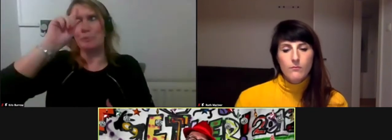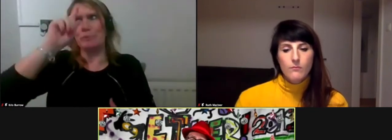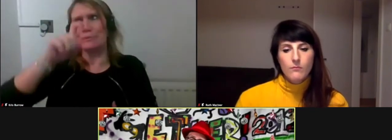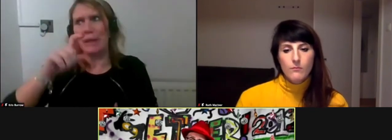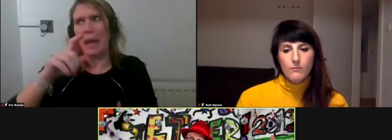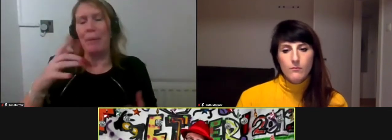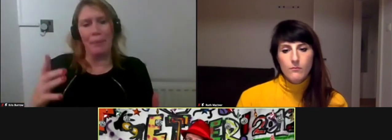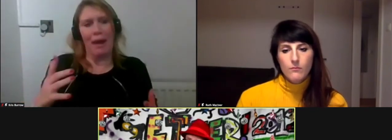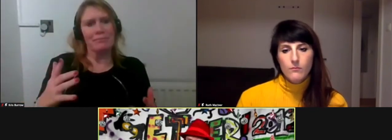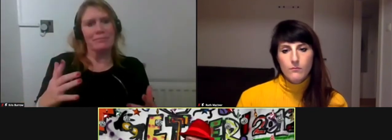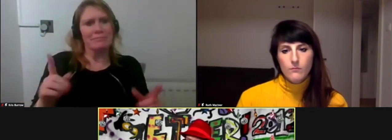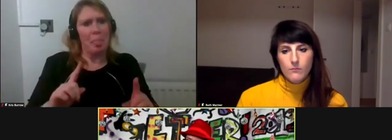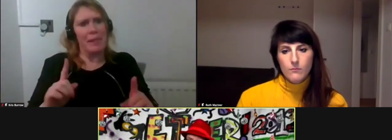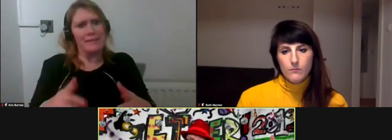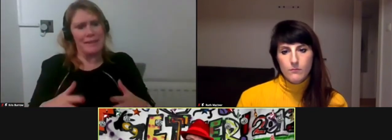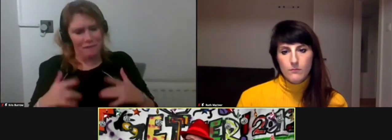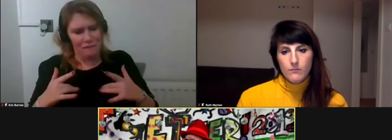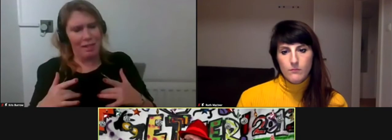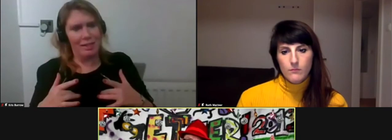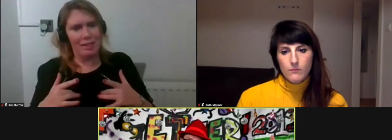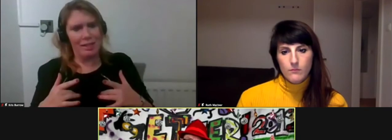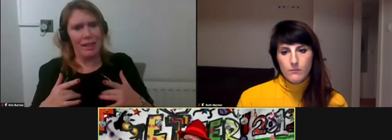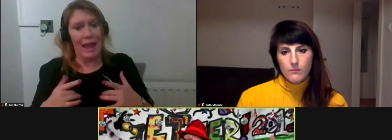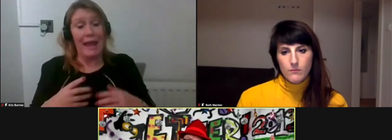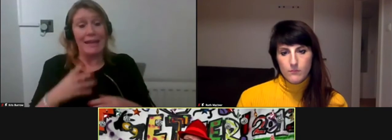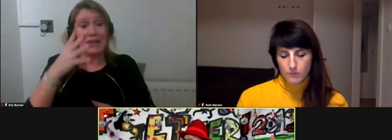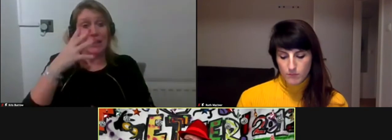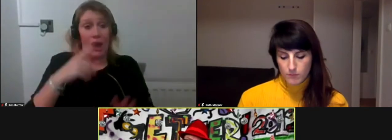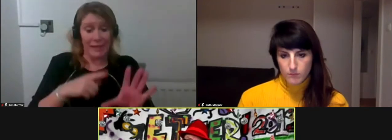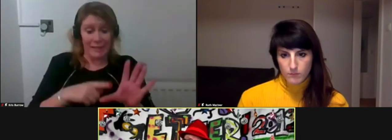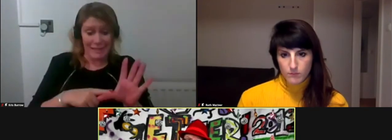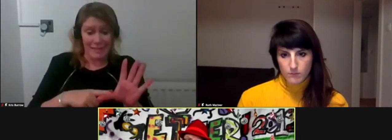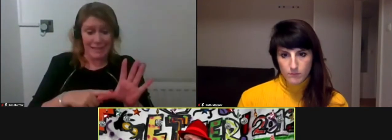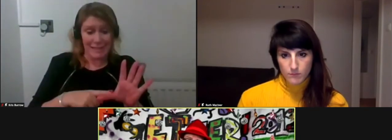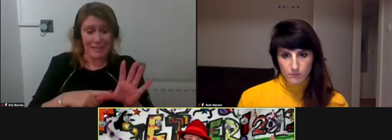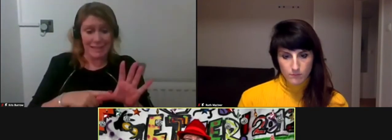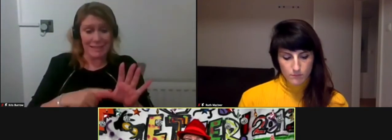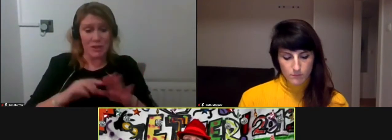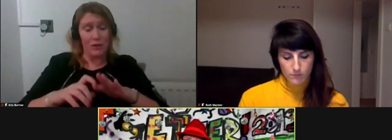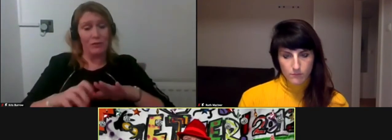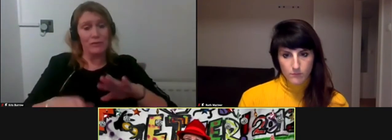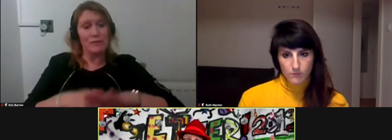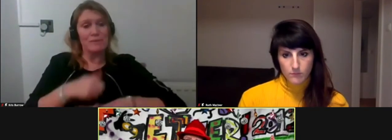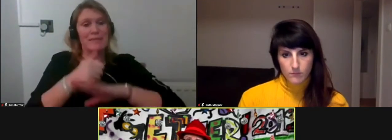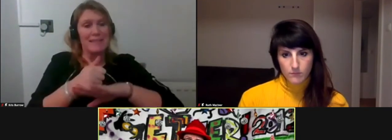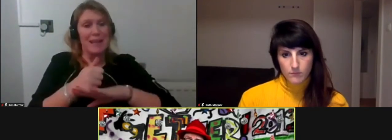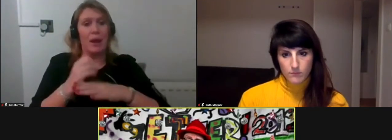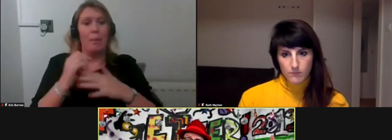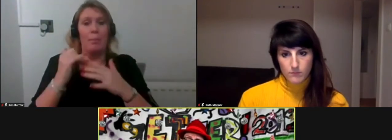took it in. I have to say in nine years of running the film festival we have never